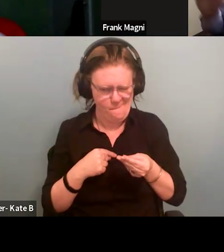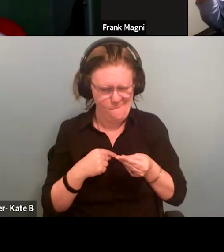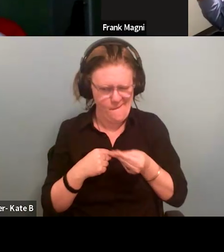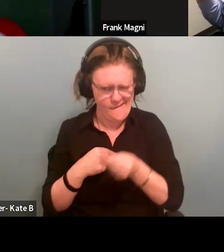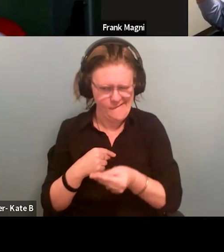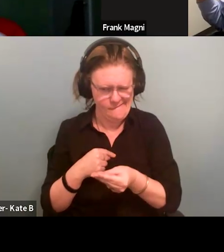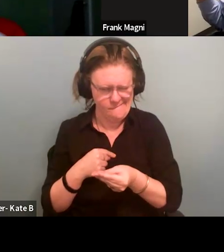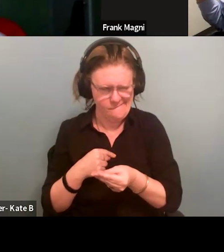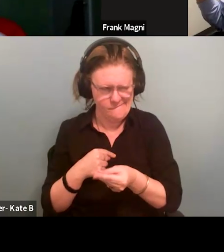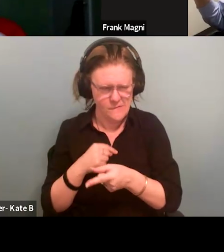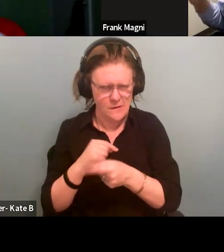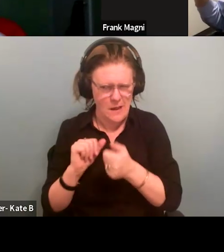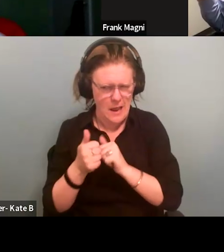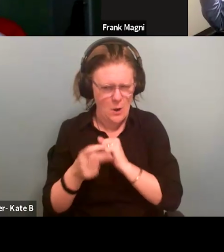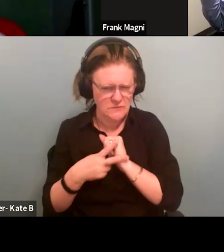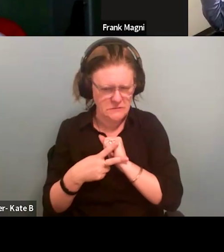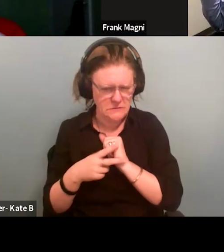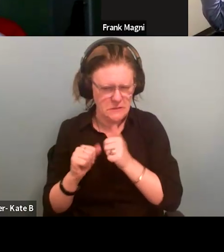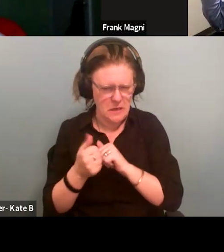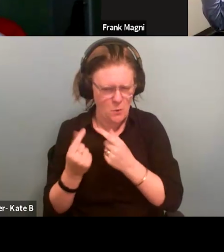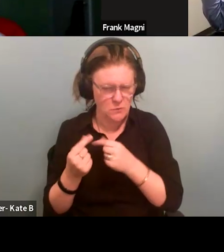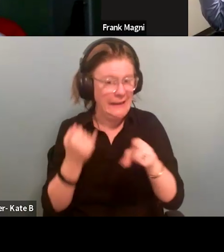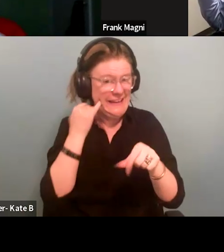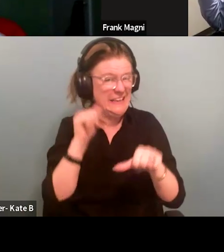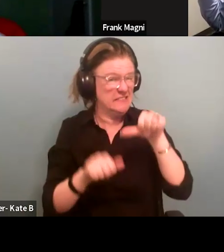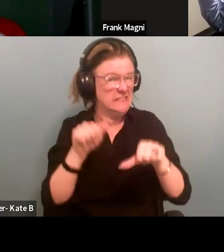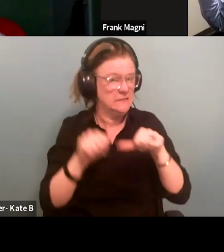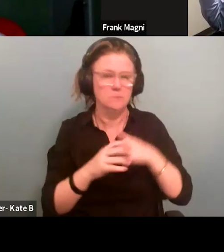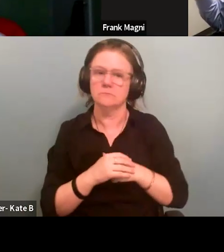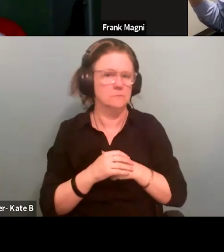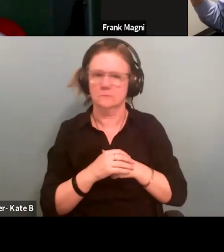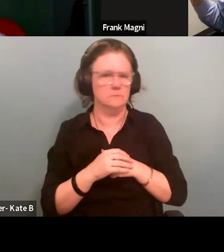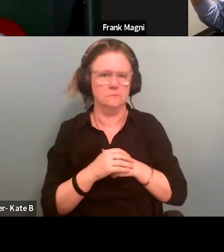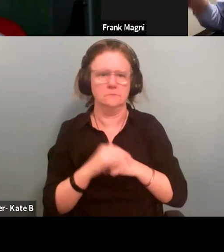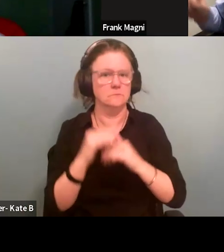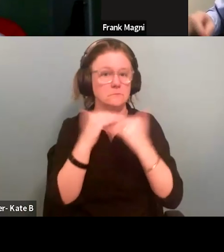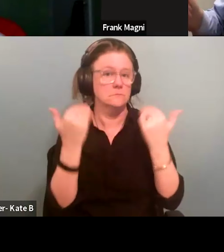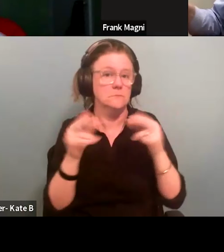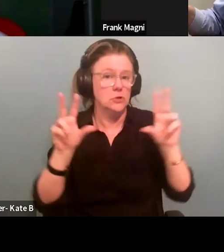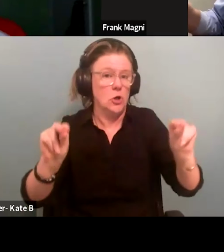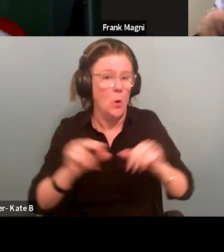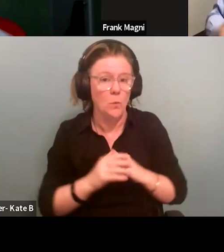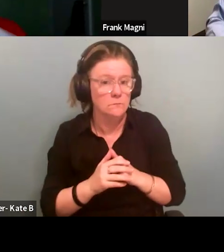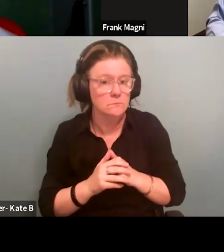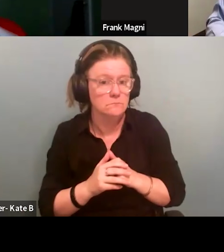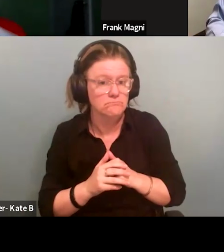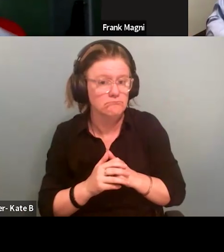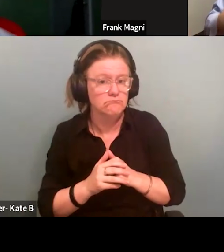And if you have any hesitation, then you should probably maybe leave it blank.